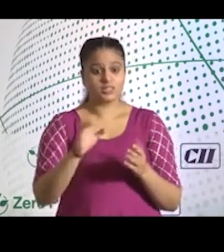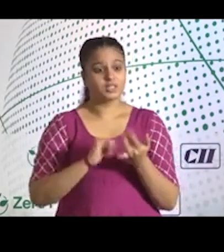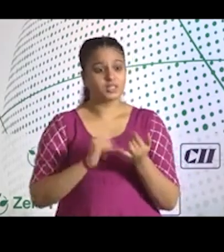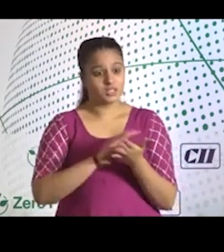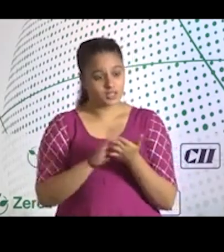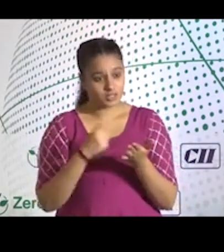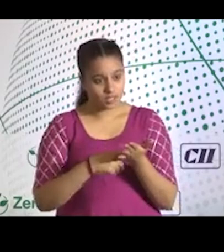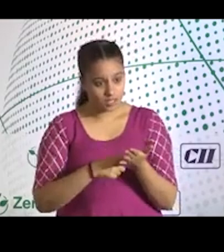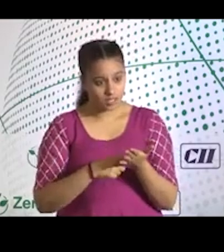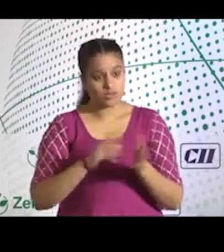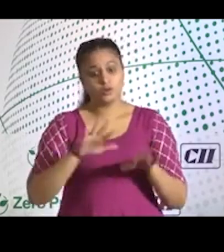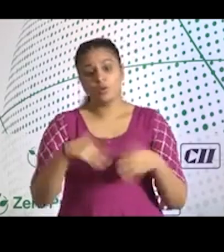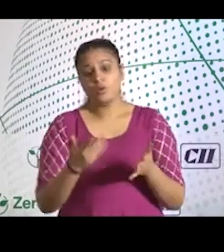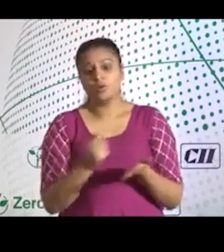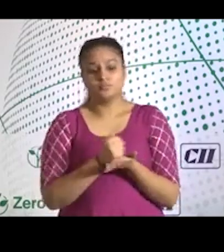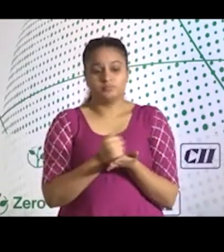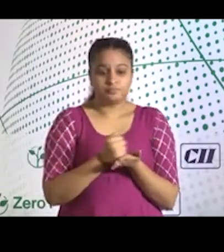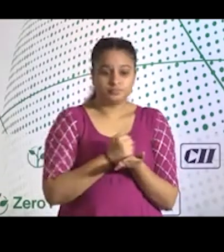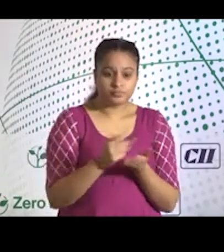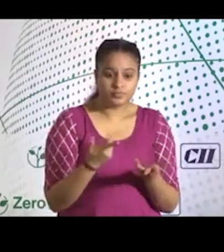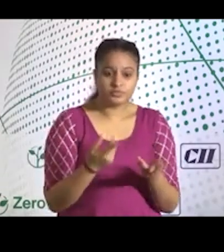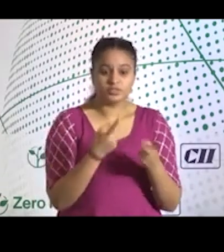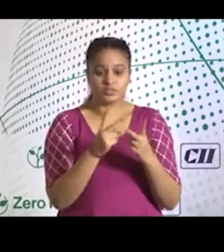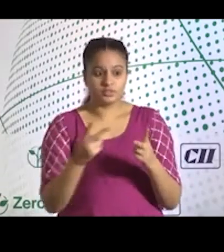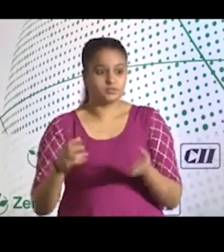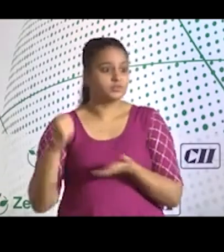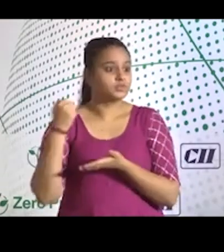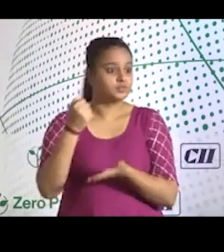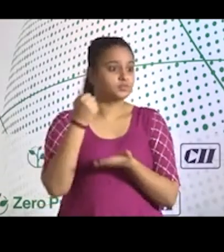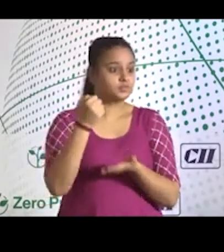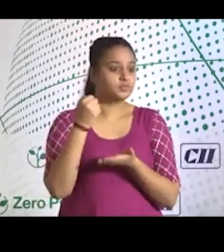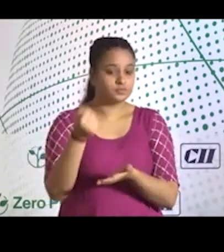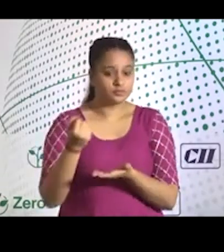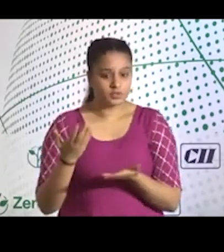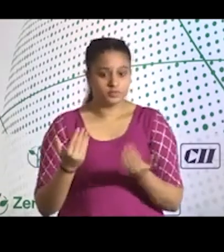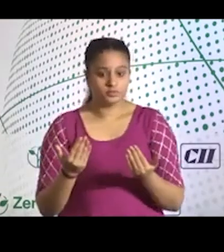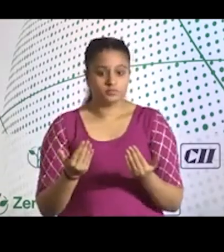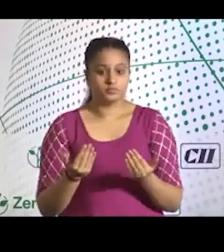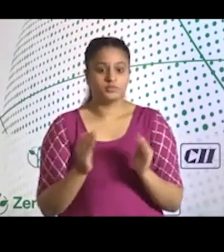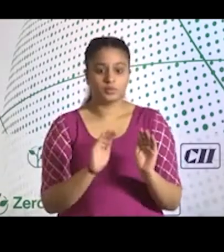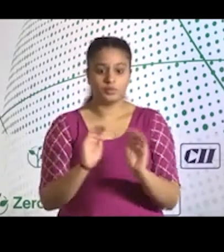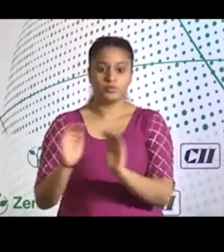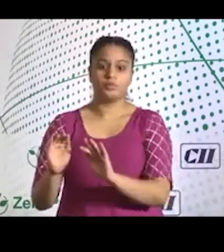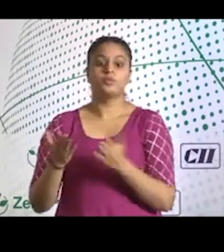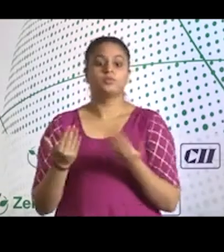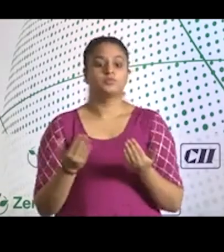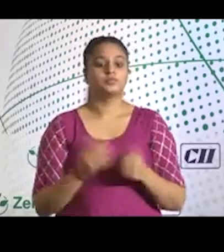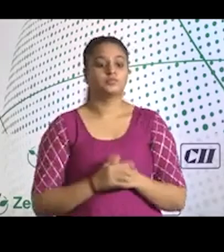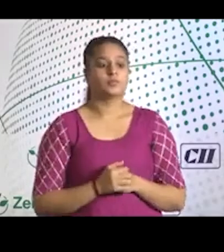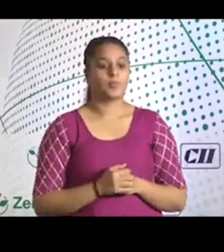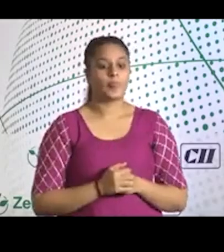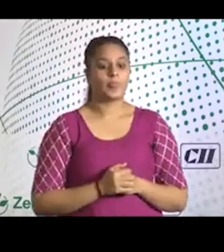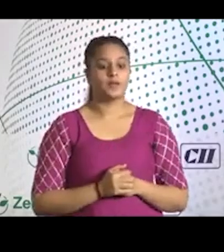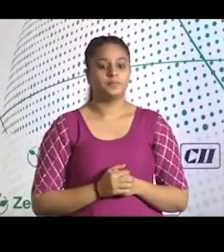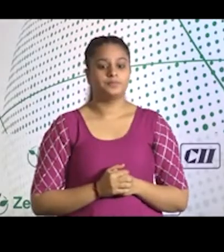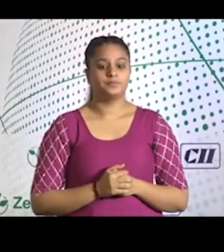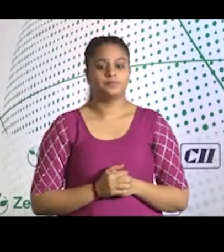but also are trying to incorporate it in your business operations. It'd be really nice to hear a little bit more about that right now.